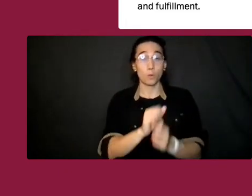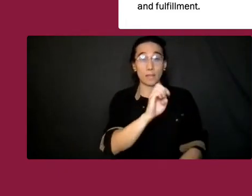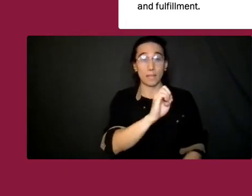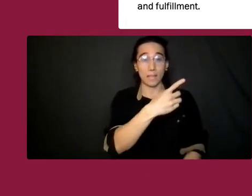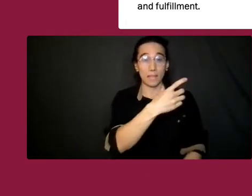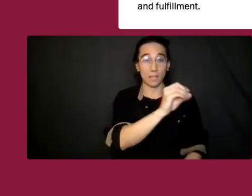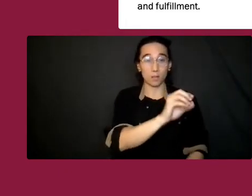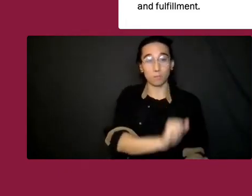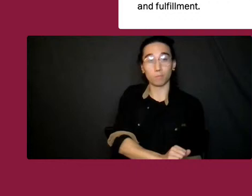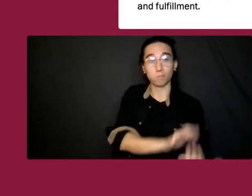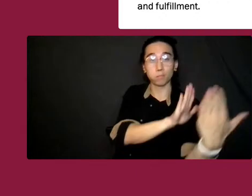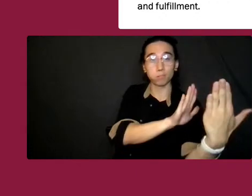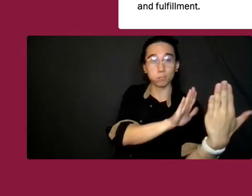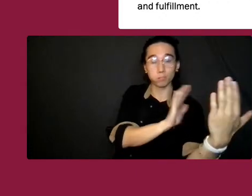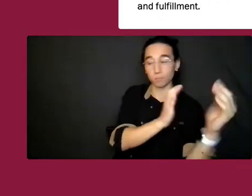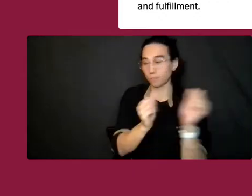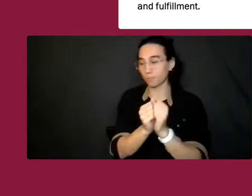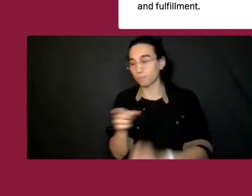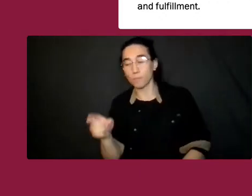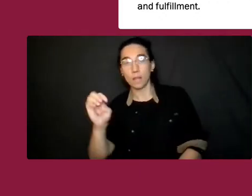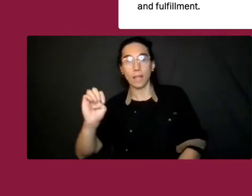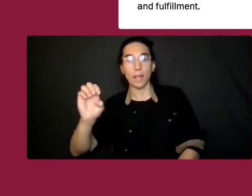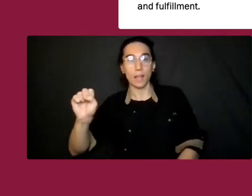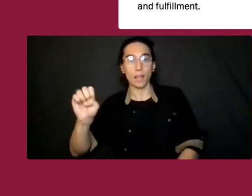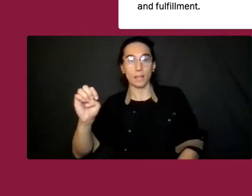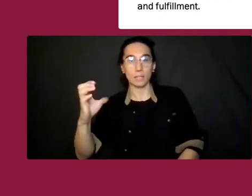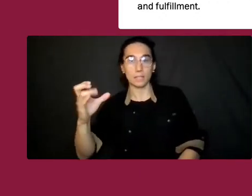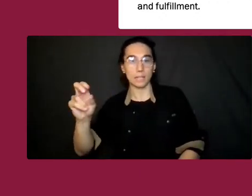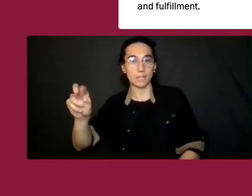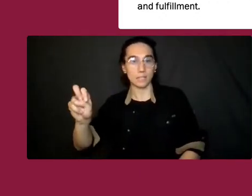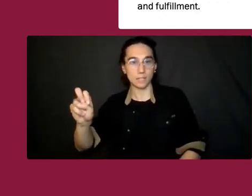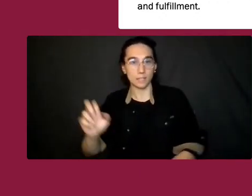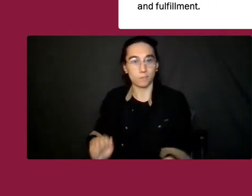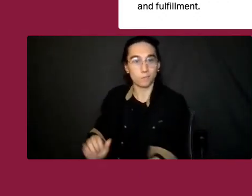an essence-based model, we can switch from an ego-based